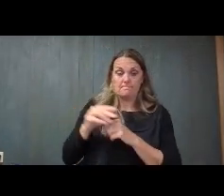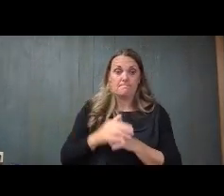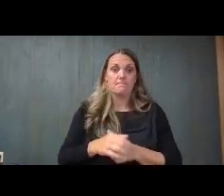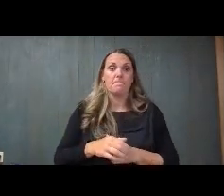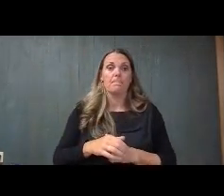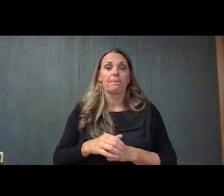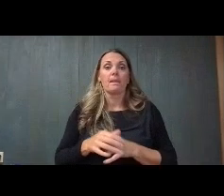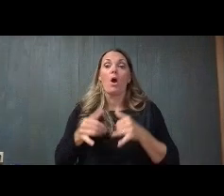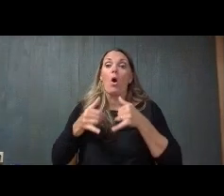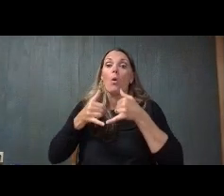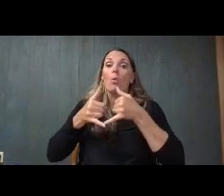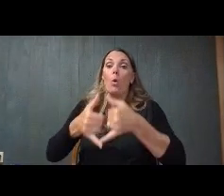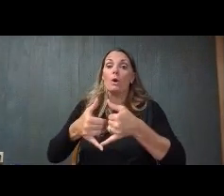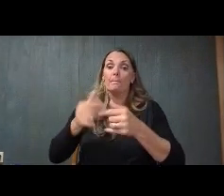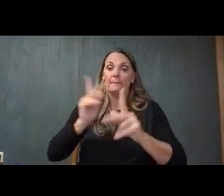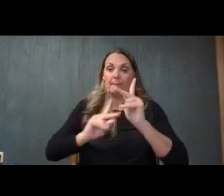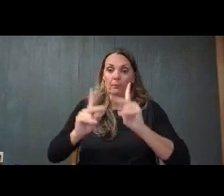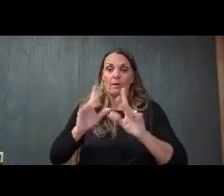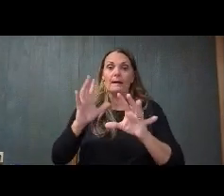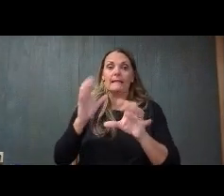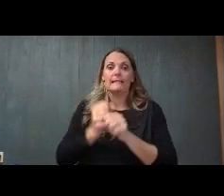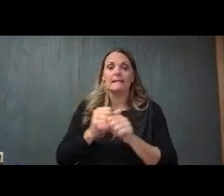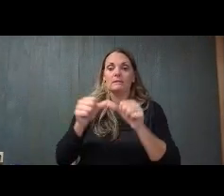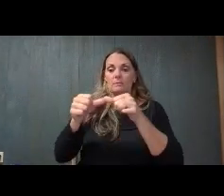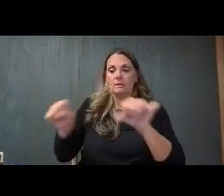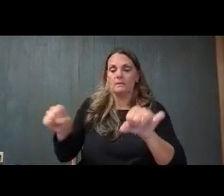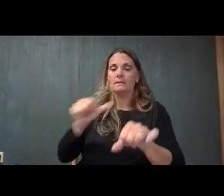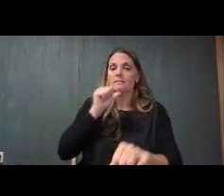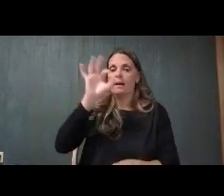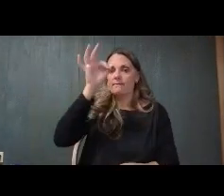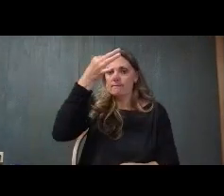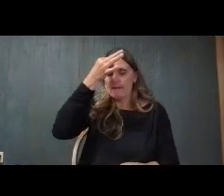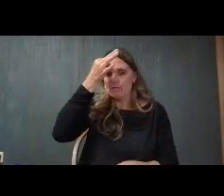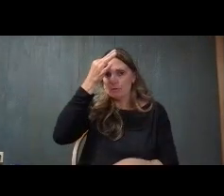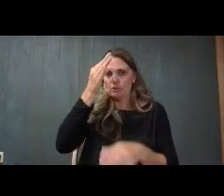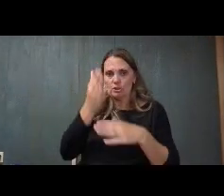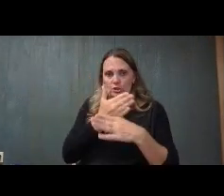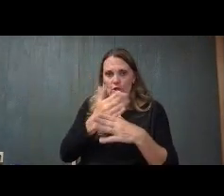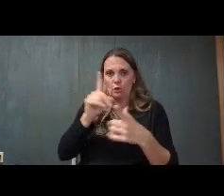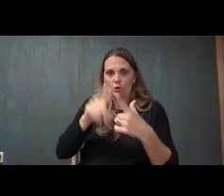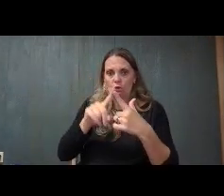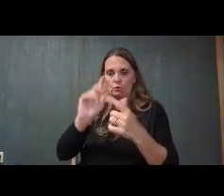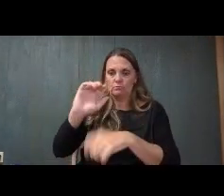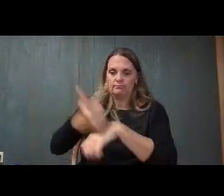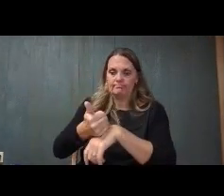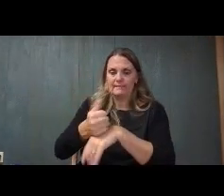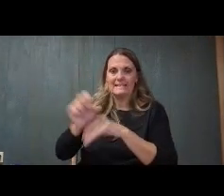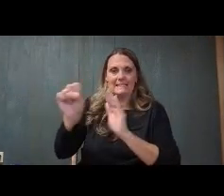contractors will deposit the Nonfederal share of expenses into a designated state VR account.